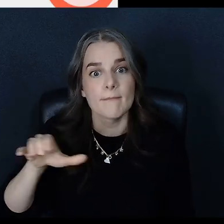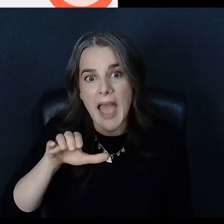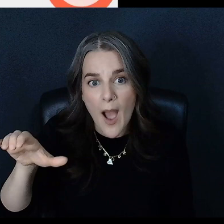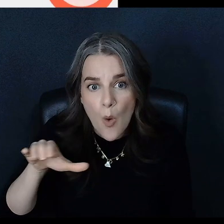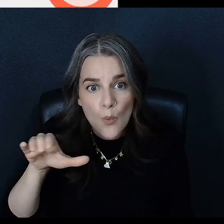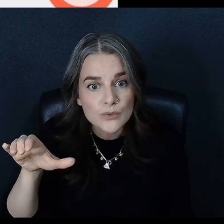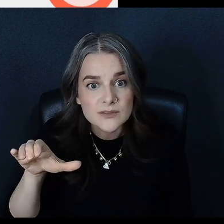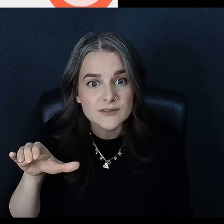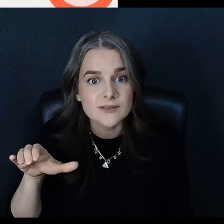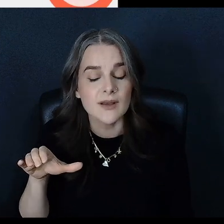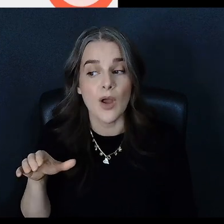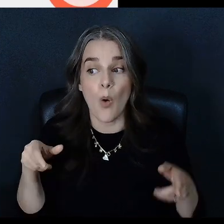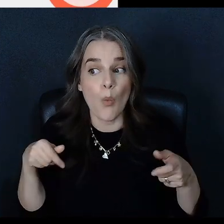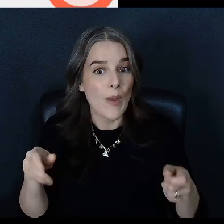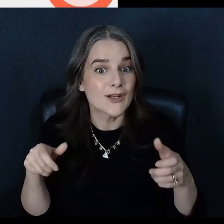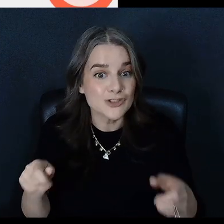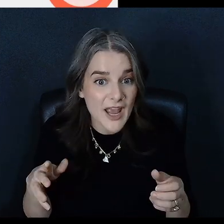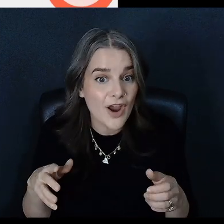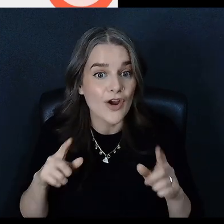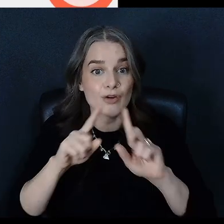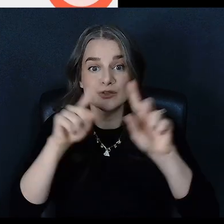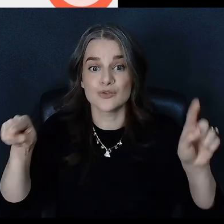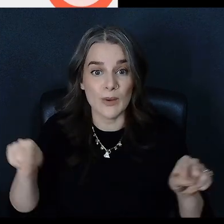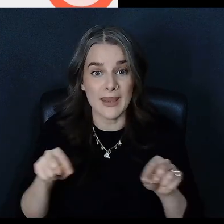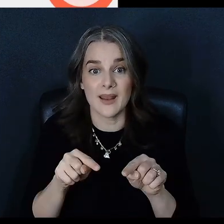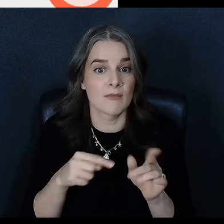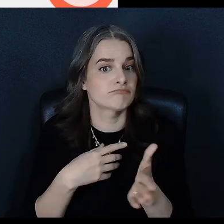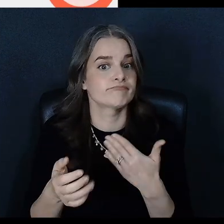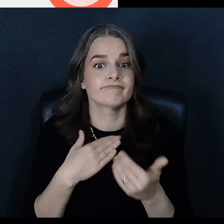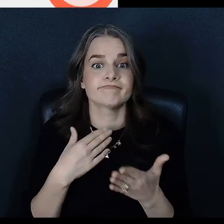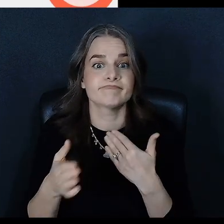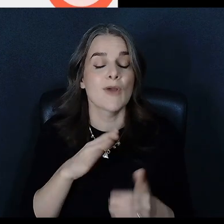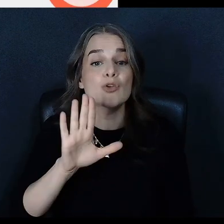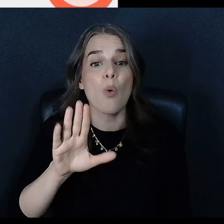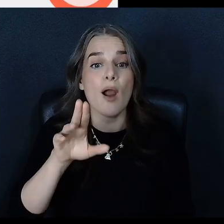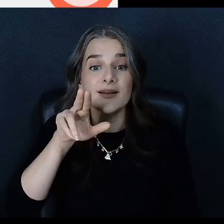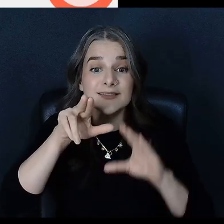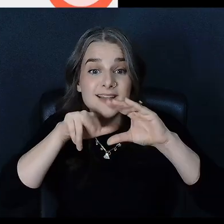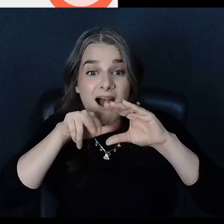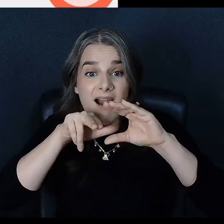Your tongue is the access method through this little embedded